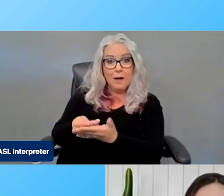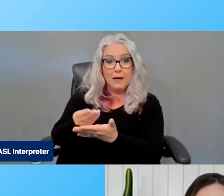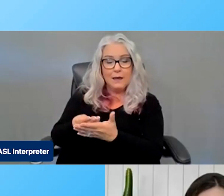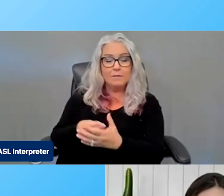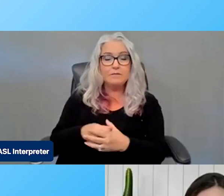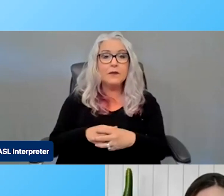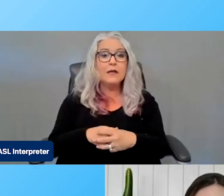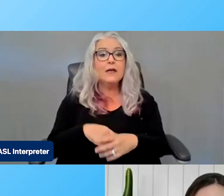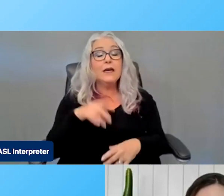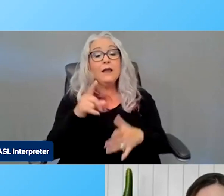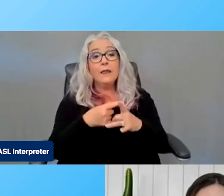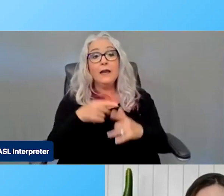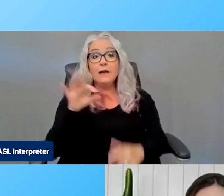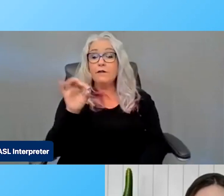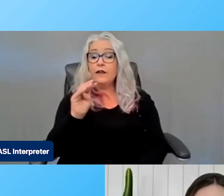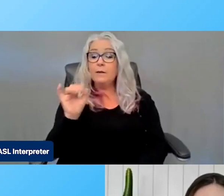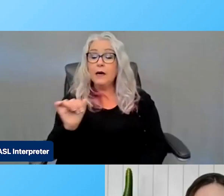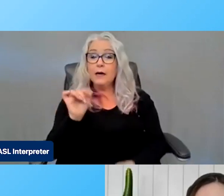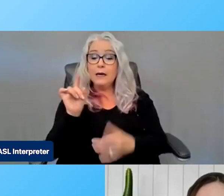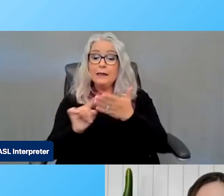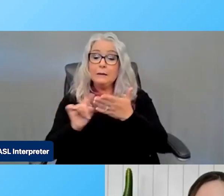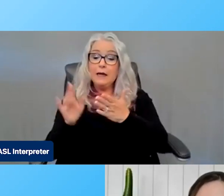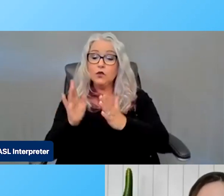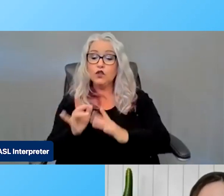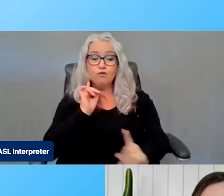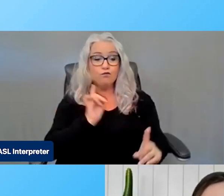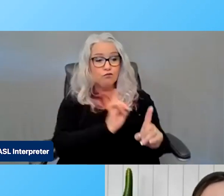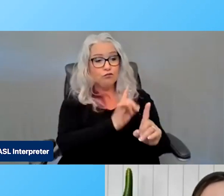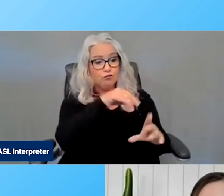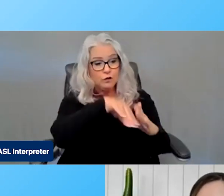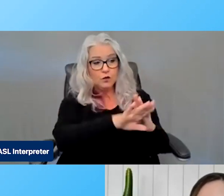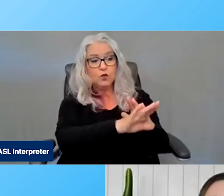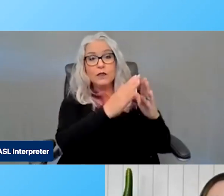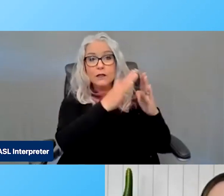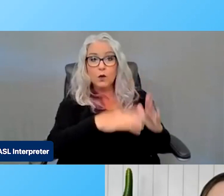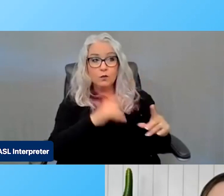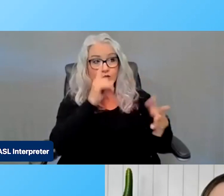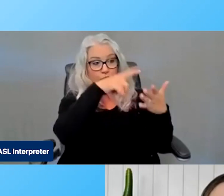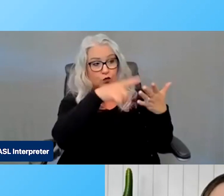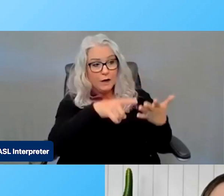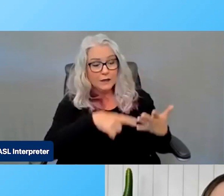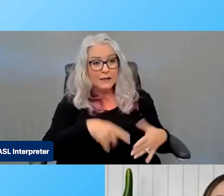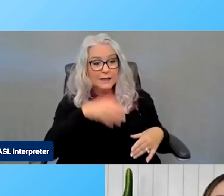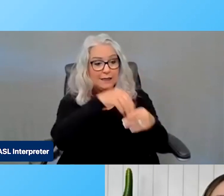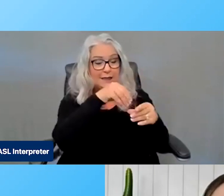came to the client's home to inspect his damage. The inspector inspected the interior of the client's home